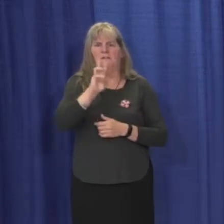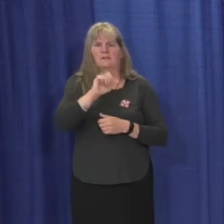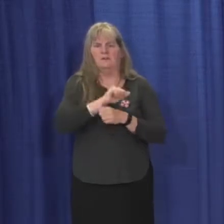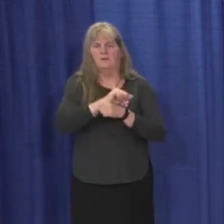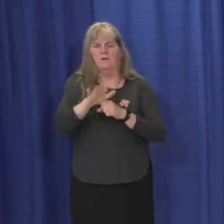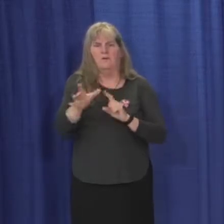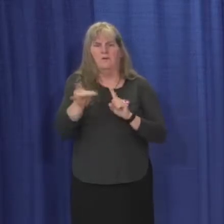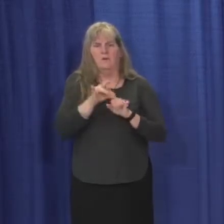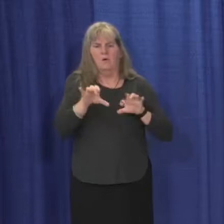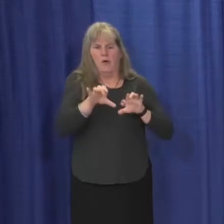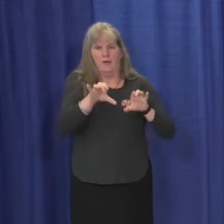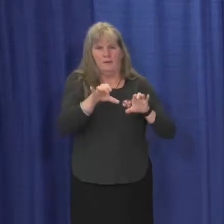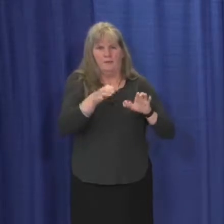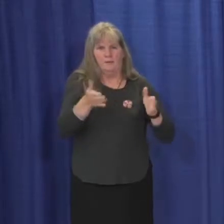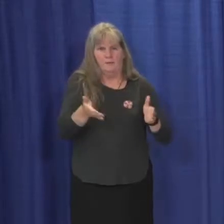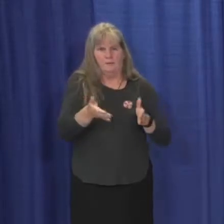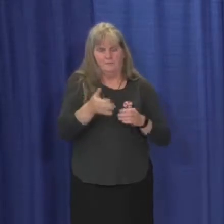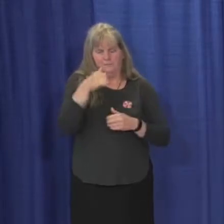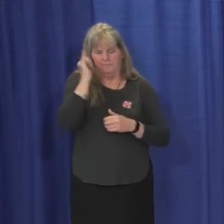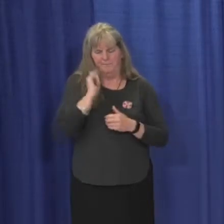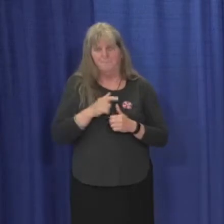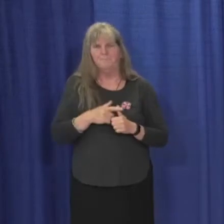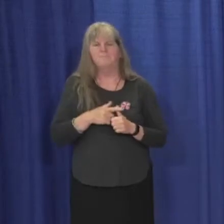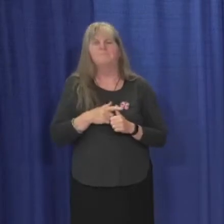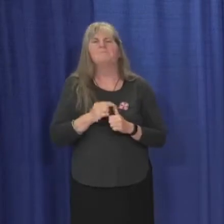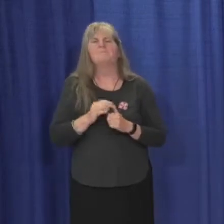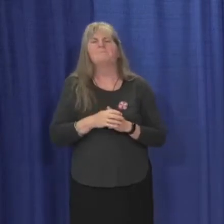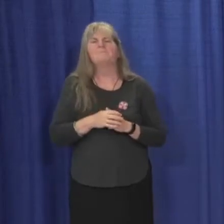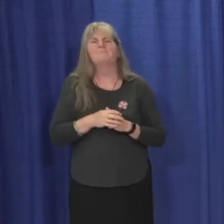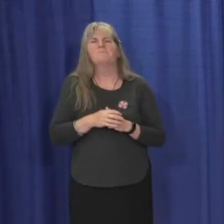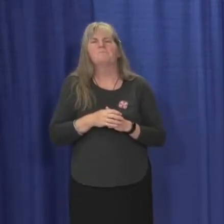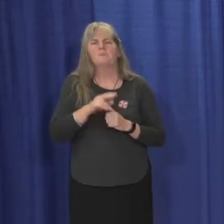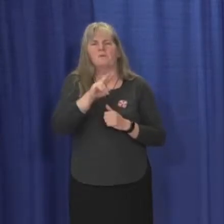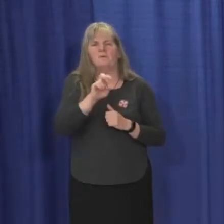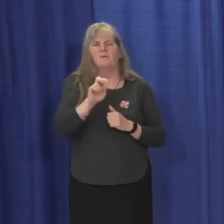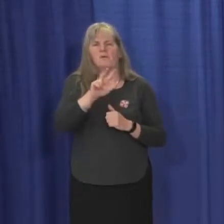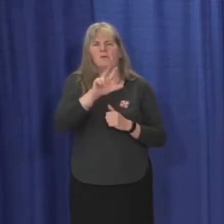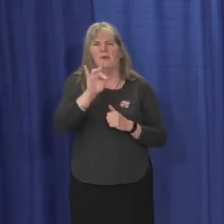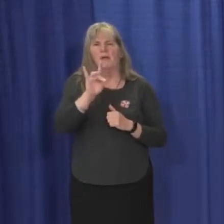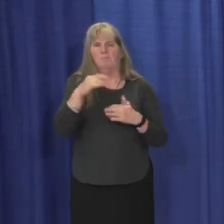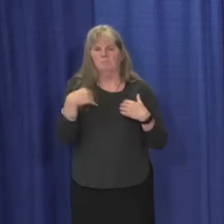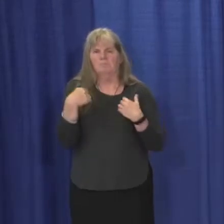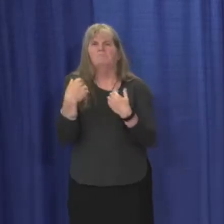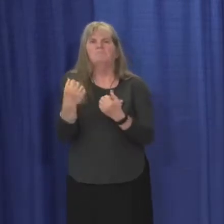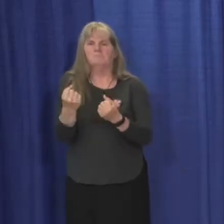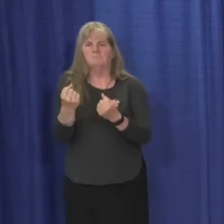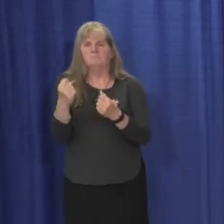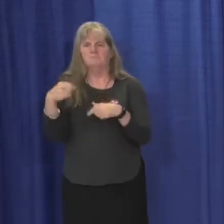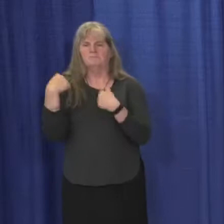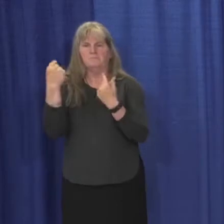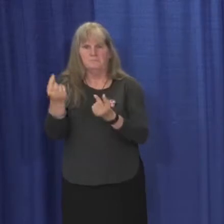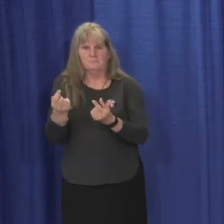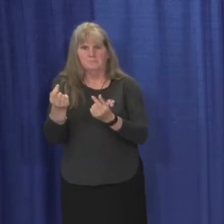was 146 active cases, 238 people